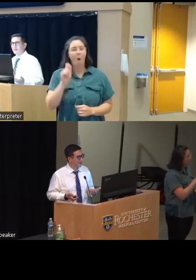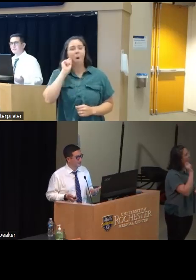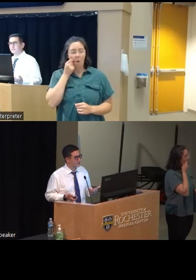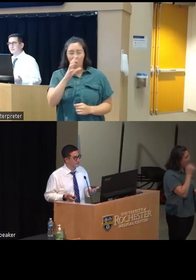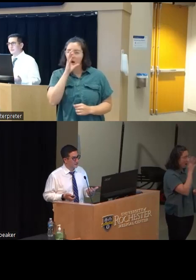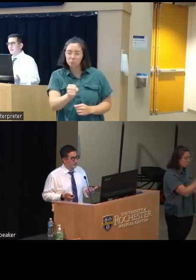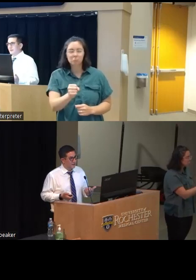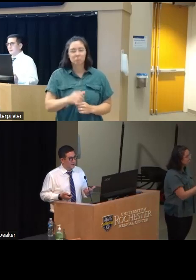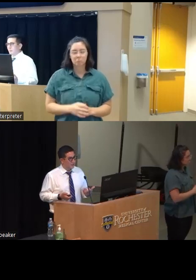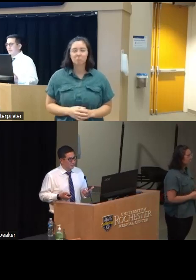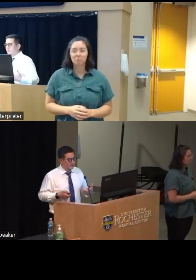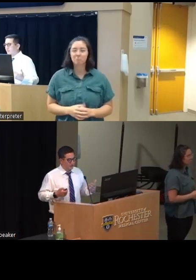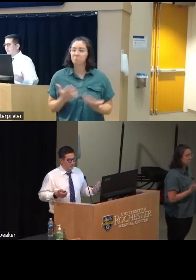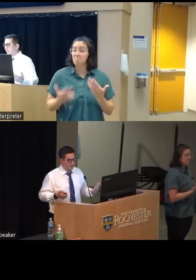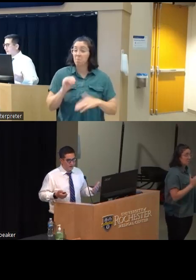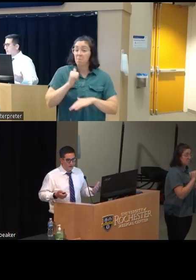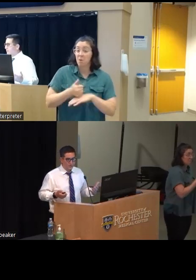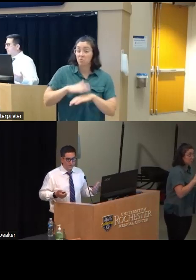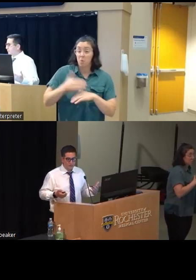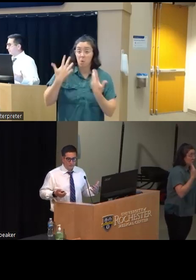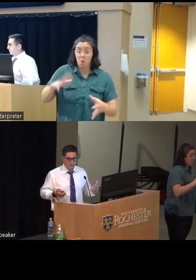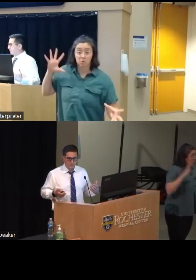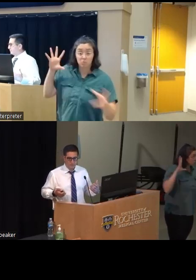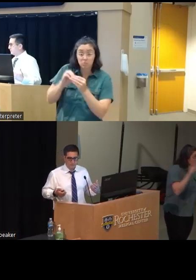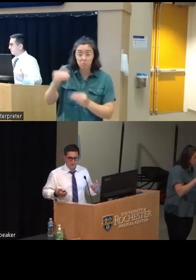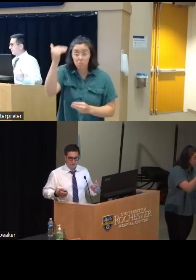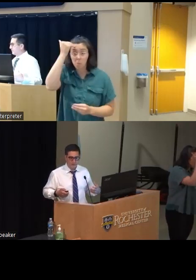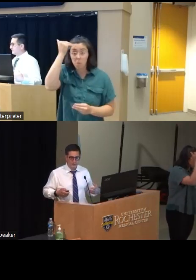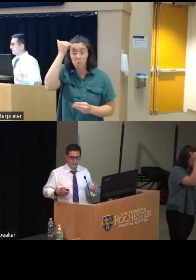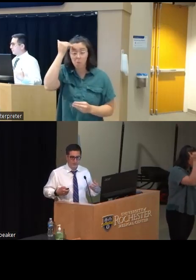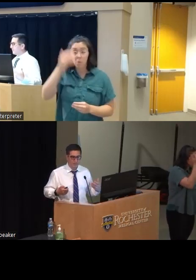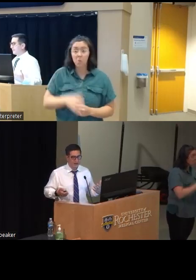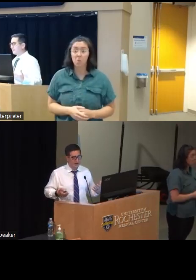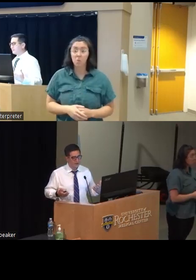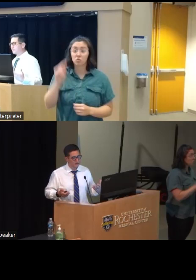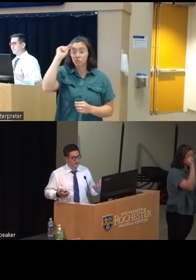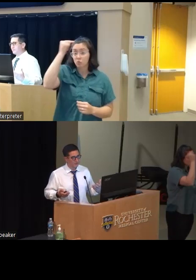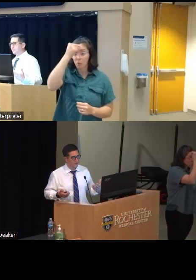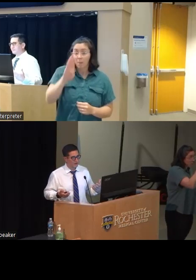that might actually you know based off of what I knew you know from a neurobiological standpoint